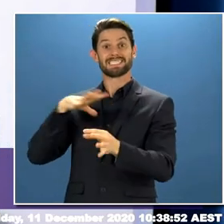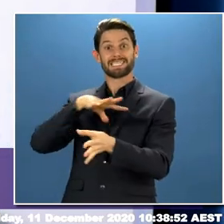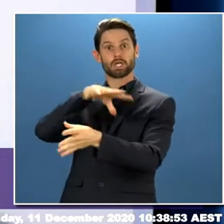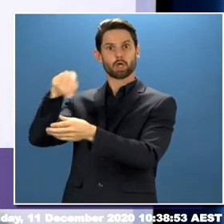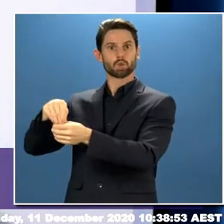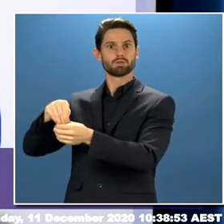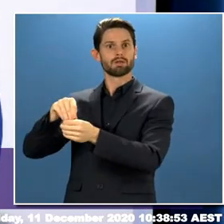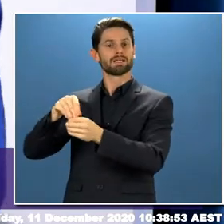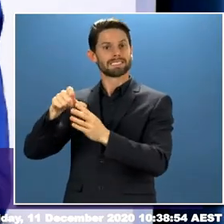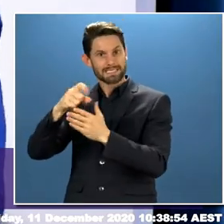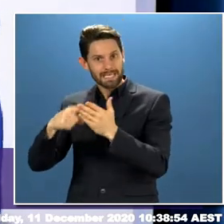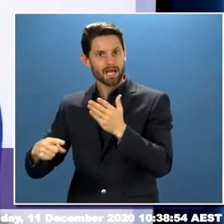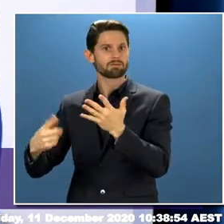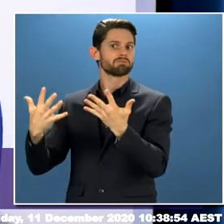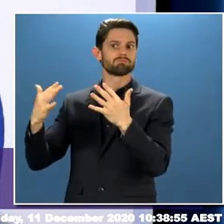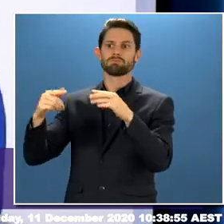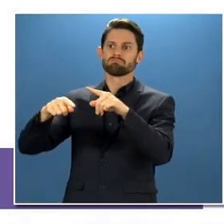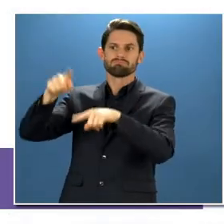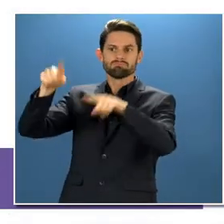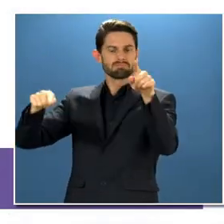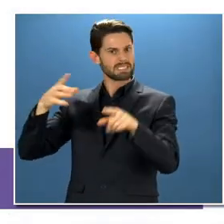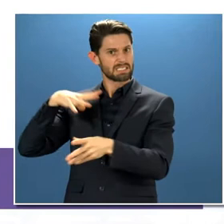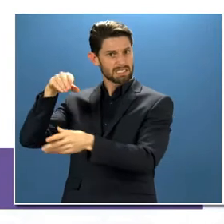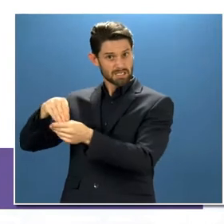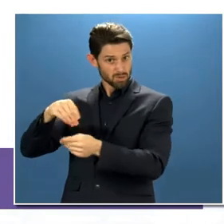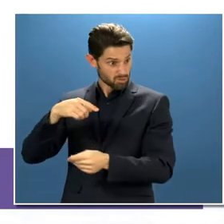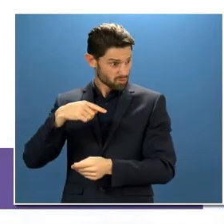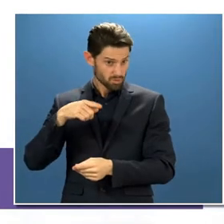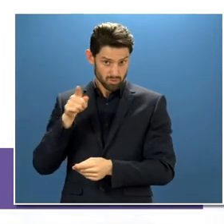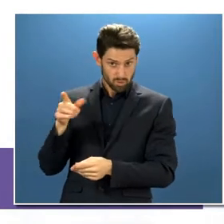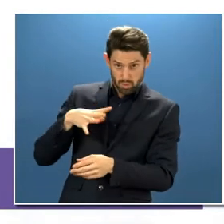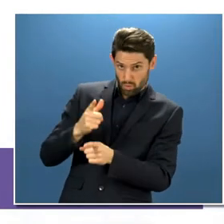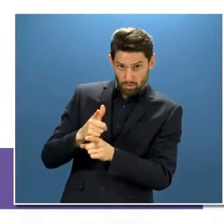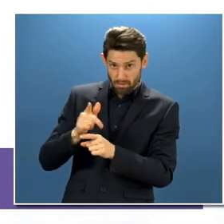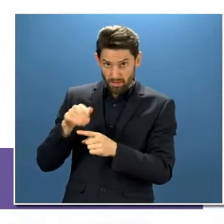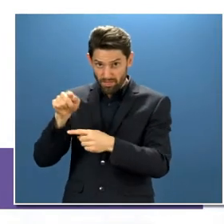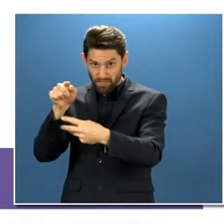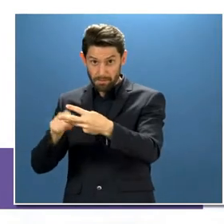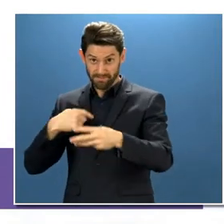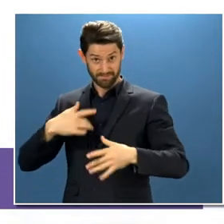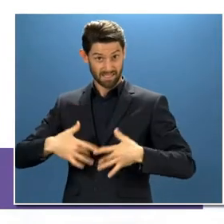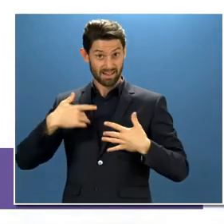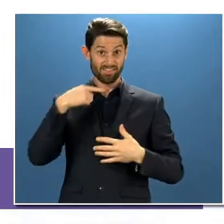Do you want to speak about some of those recommendations? I assume these recommendations have not been implemented?